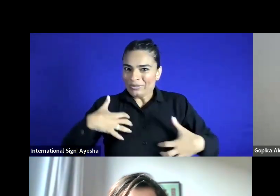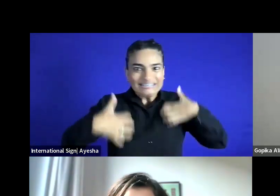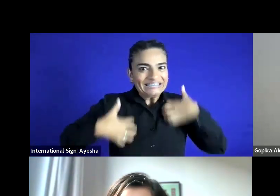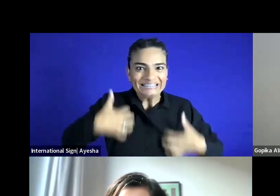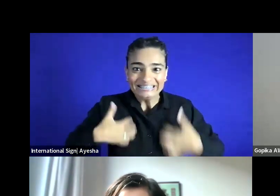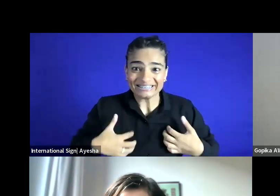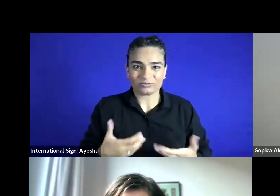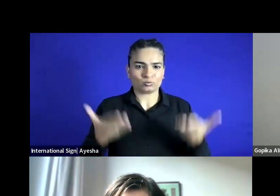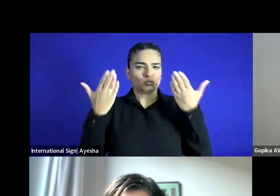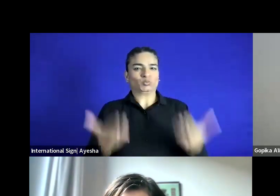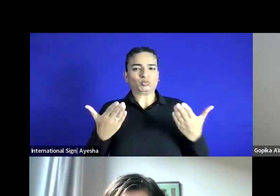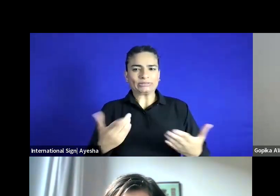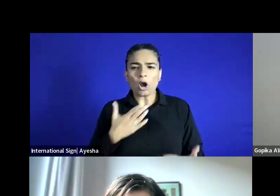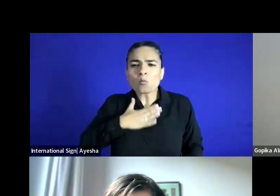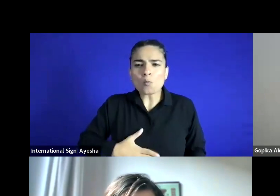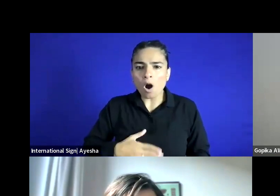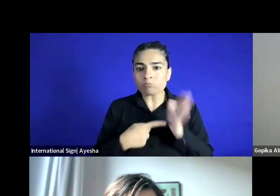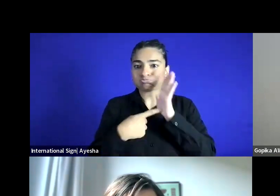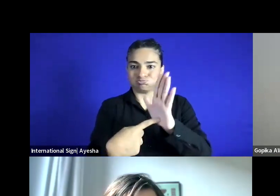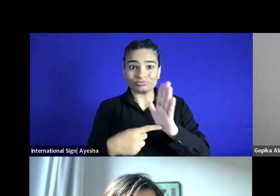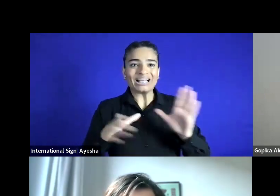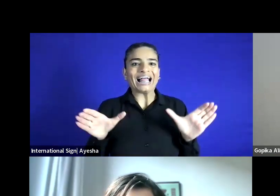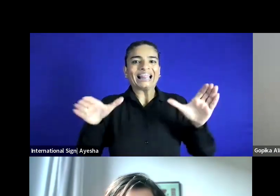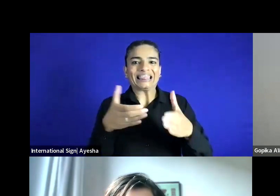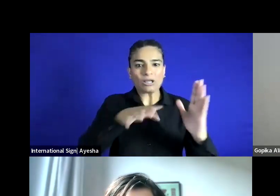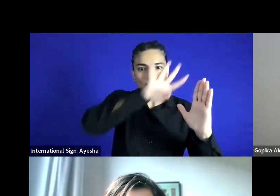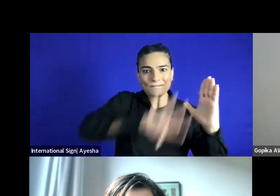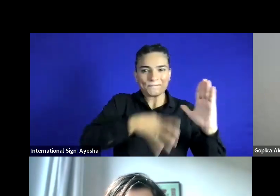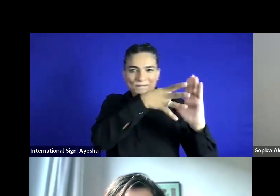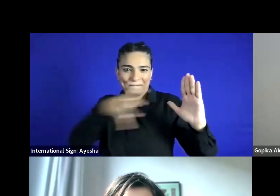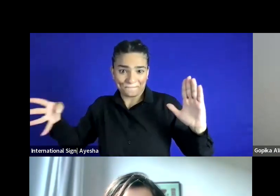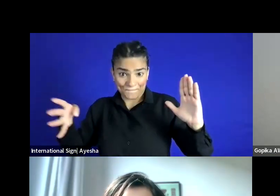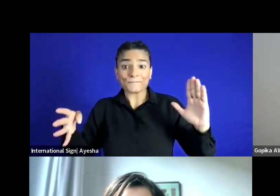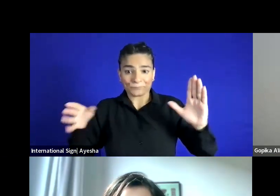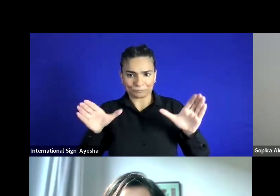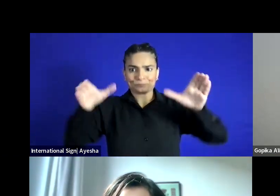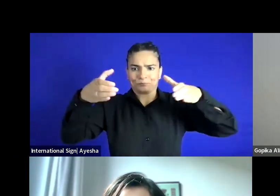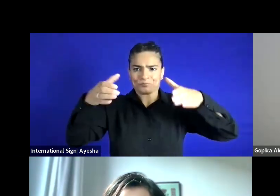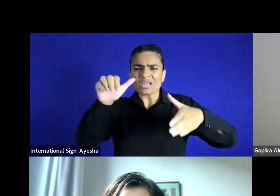What are we doing as a with staff at the forum? So yeah, it's getting it's getting down to the wire